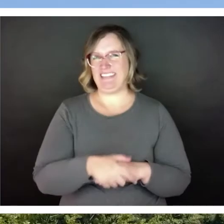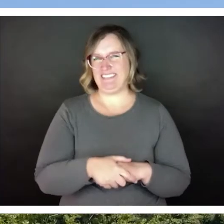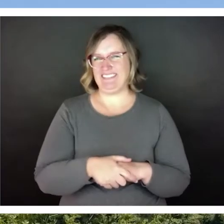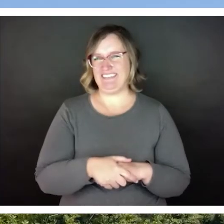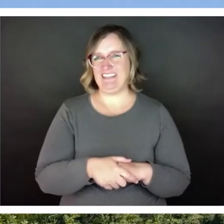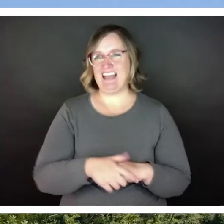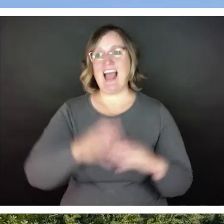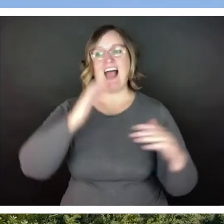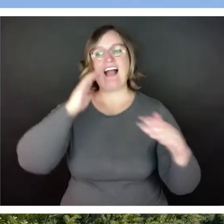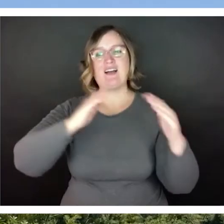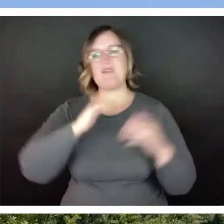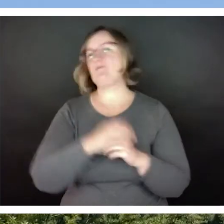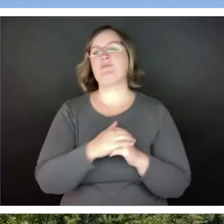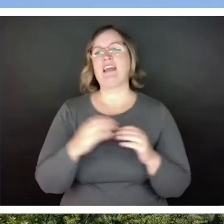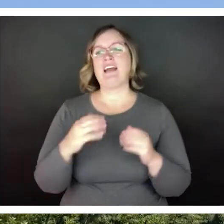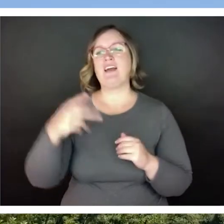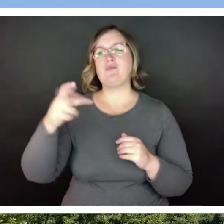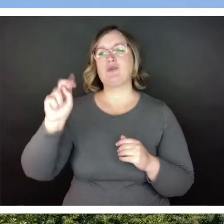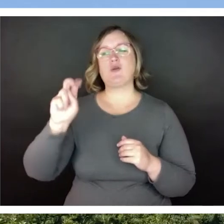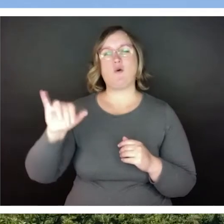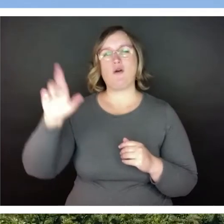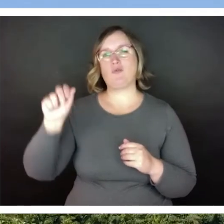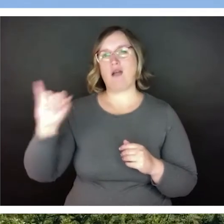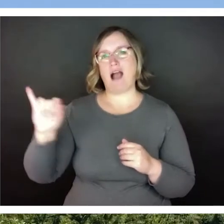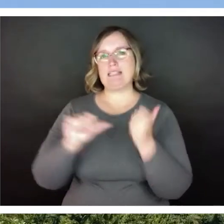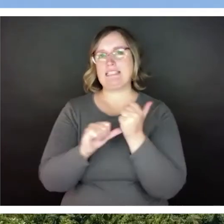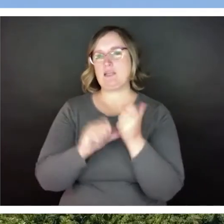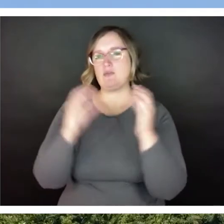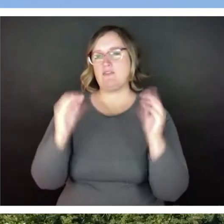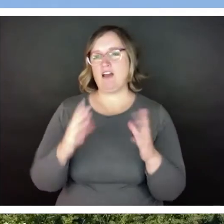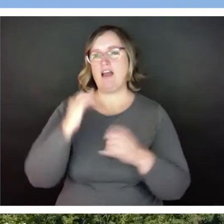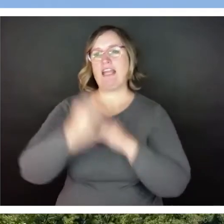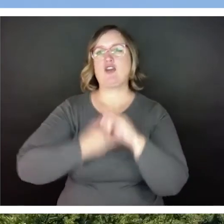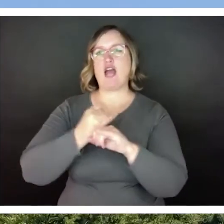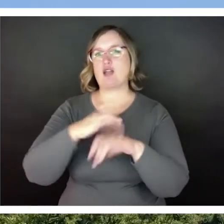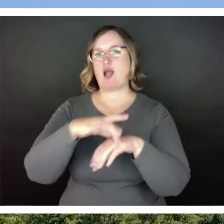Hi everyone. I am Pronoy Rai. I am an assistant professor of international and global studies